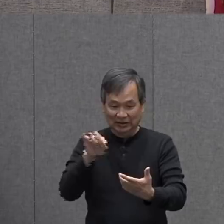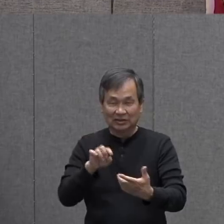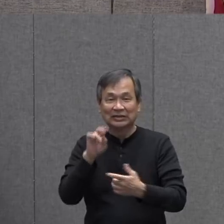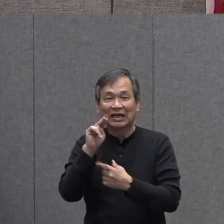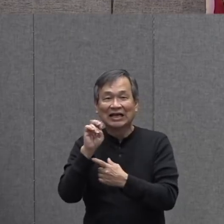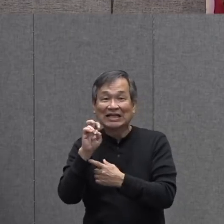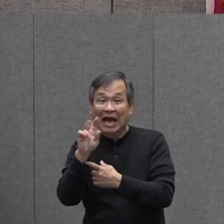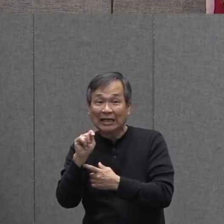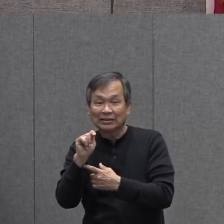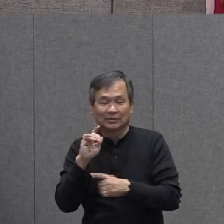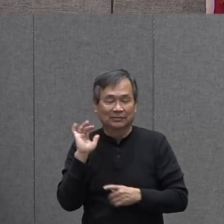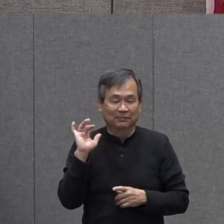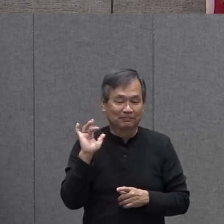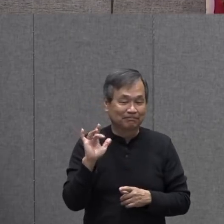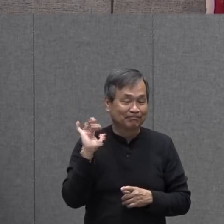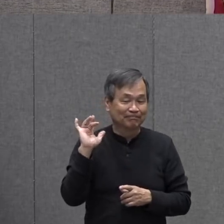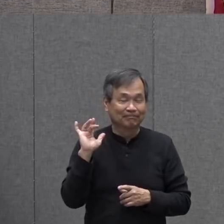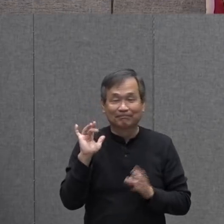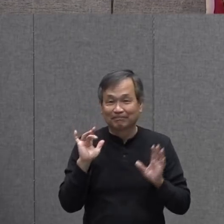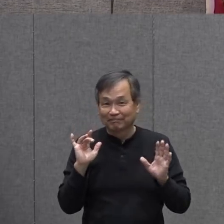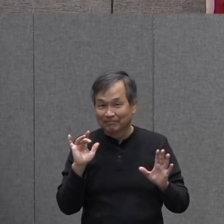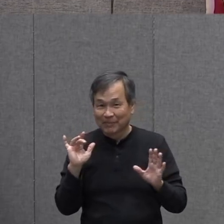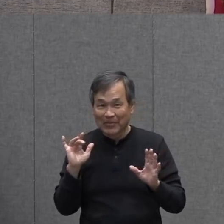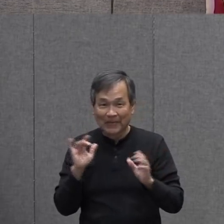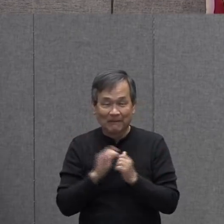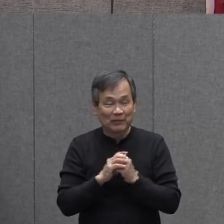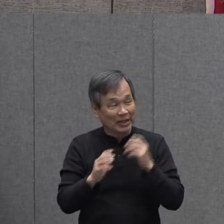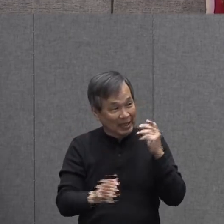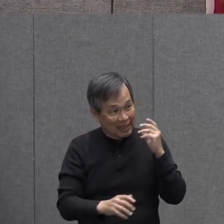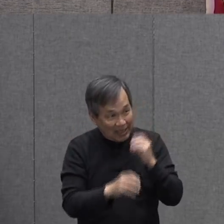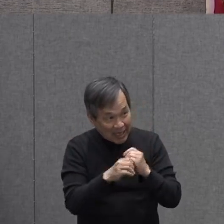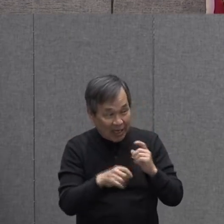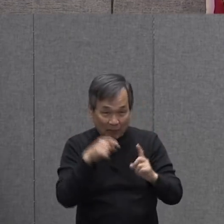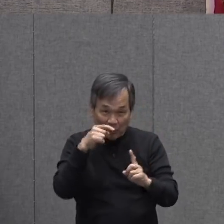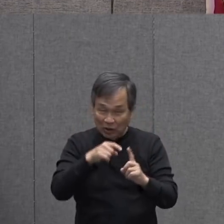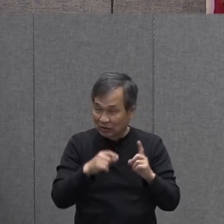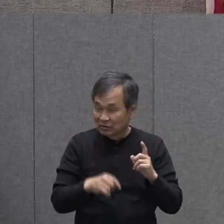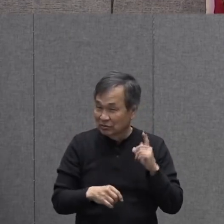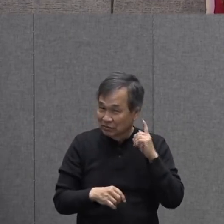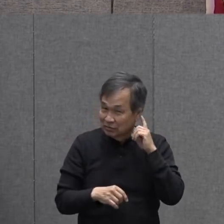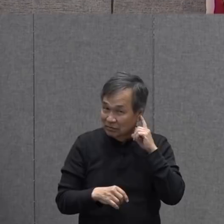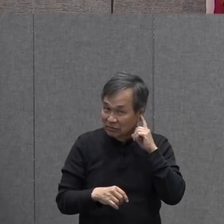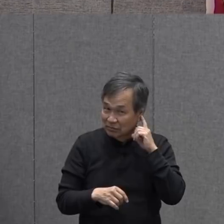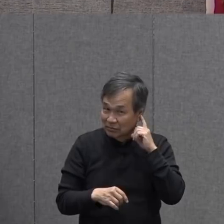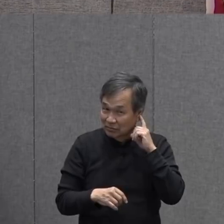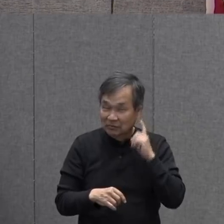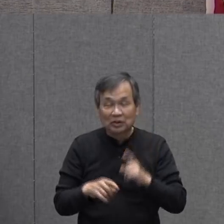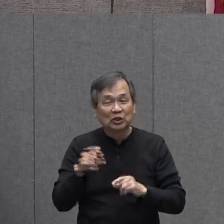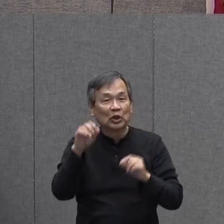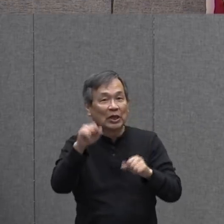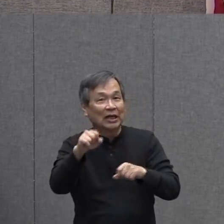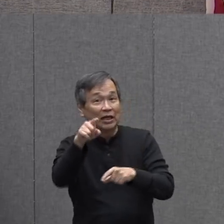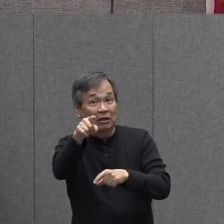to give the, or to add score points to the game, you can hear it. (game clicks) This other button,